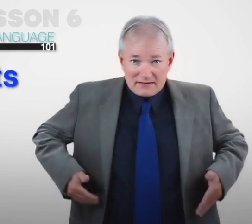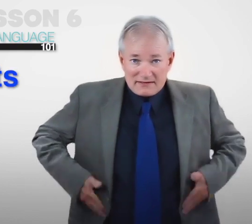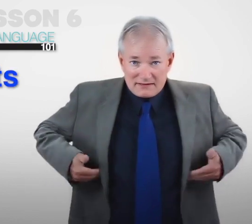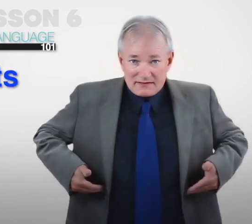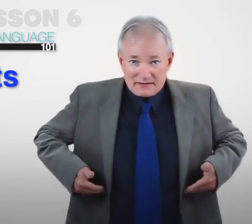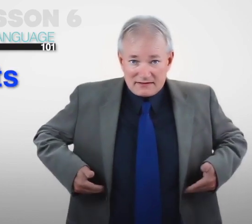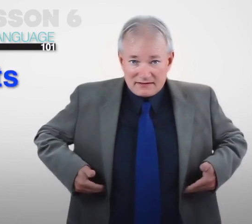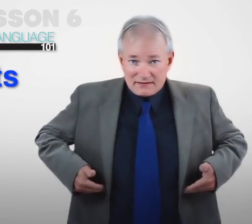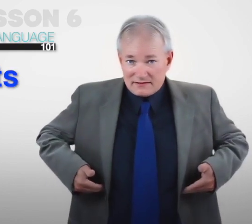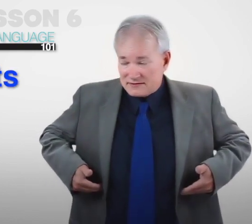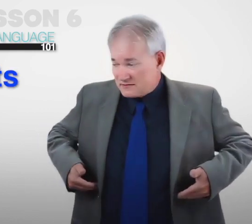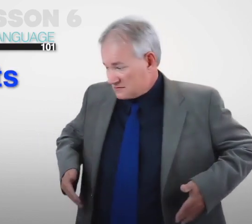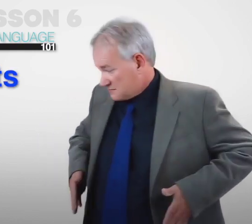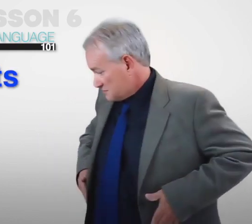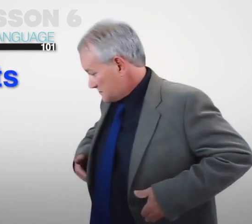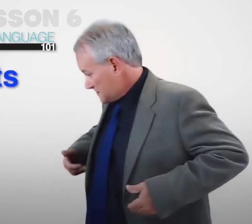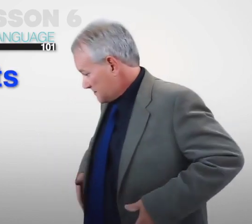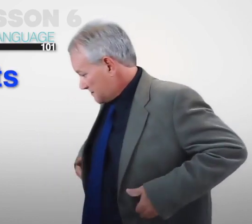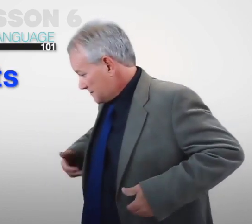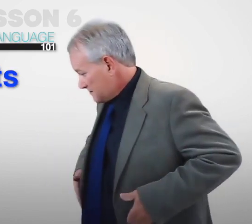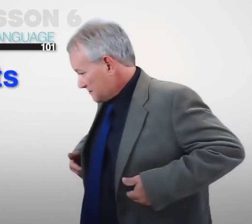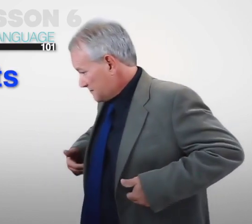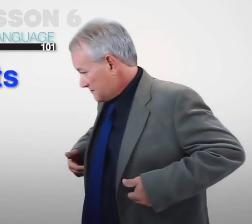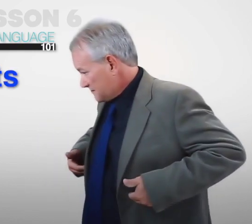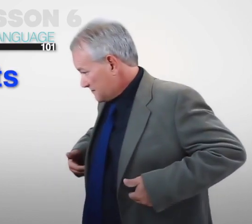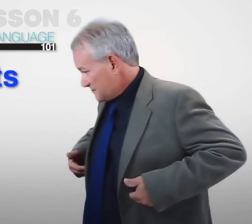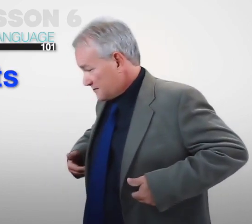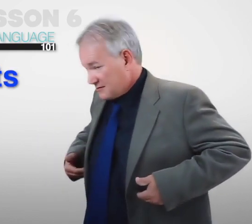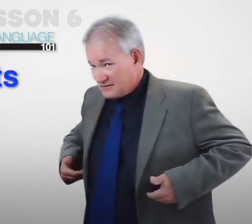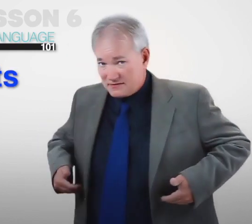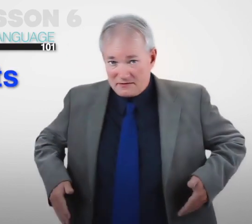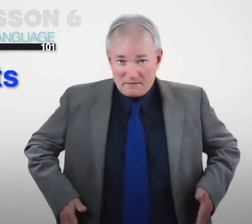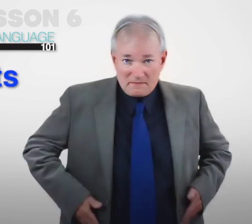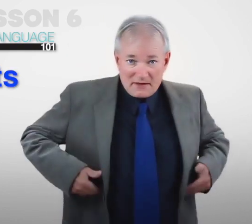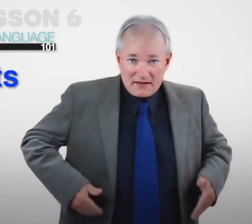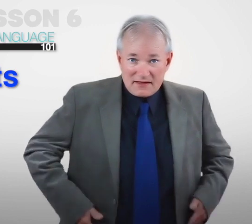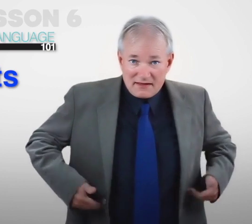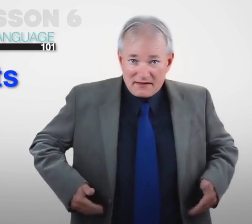Pants.